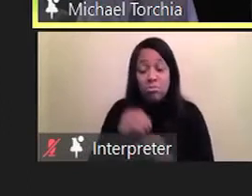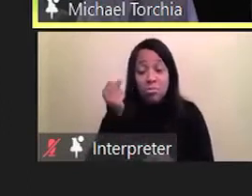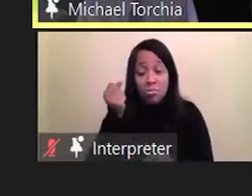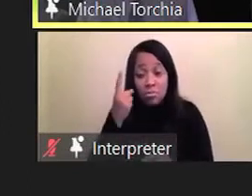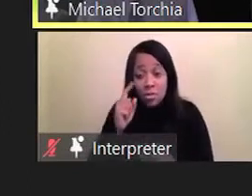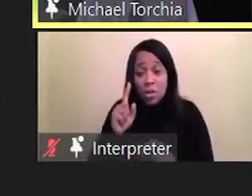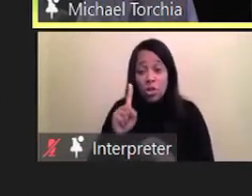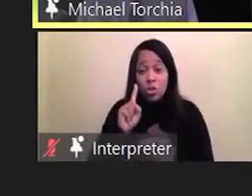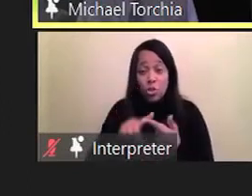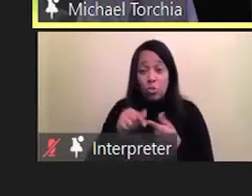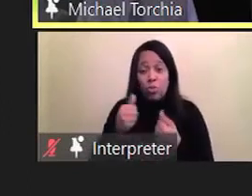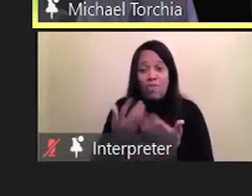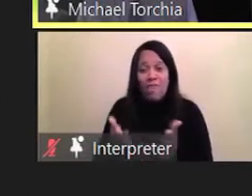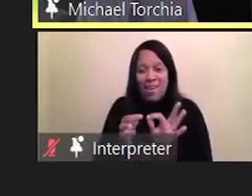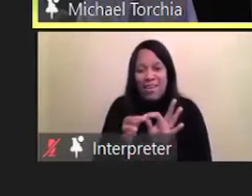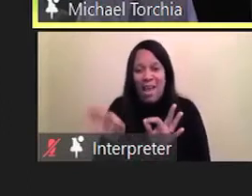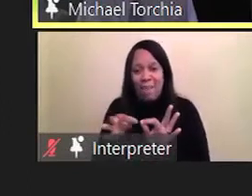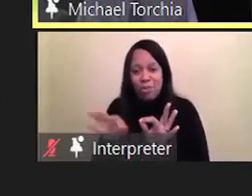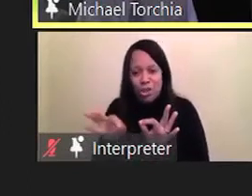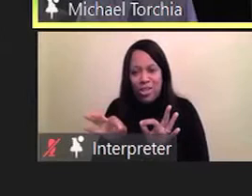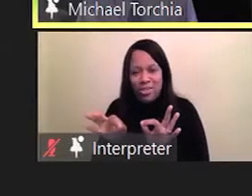they charge a premium. They charge extra.